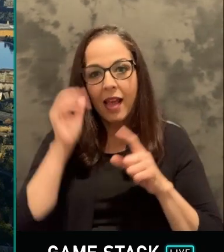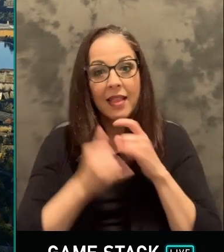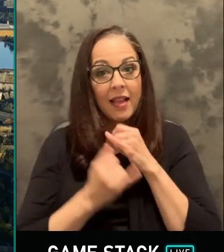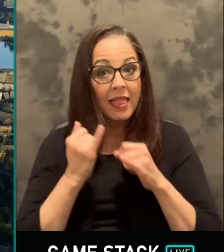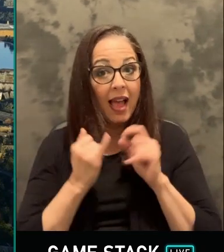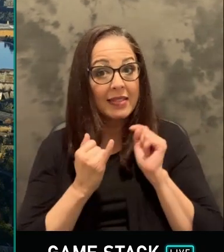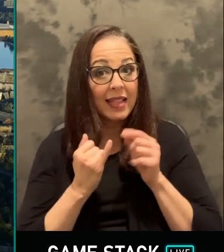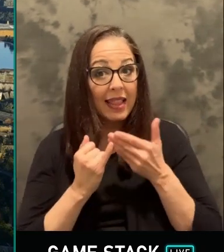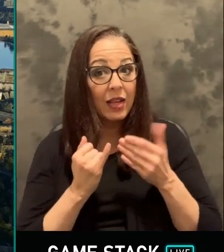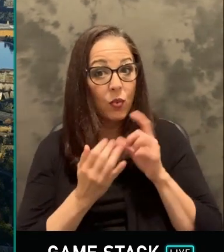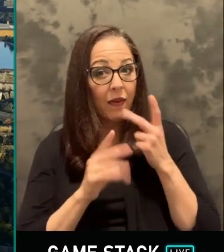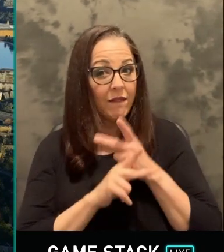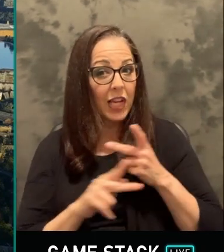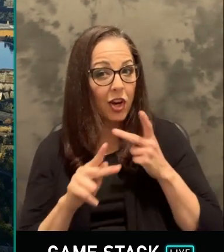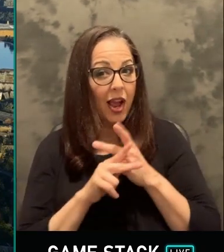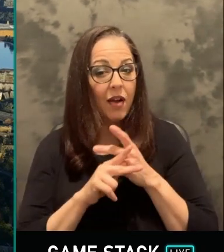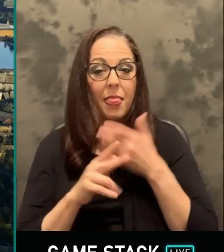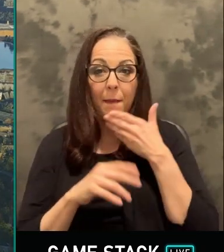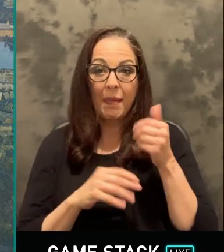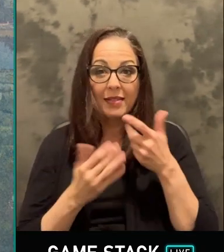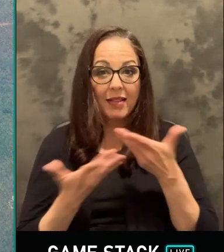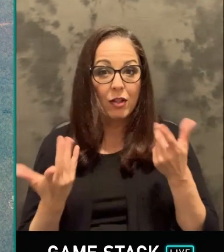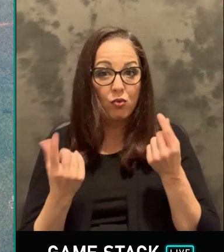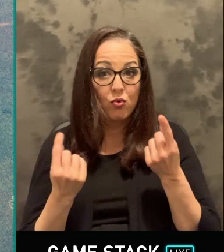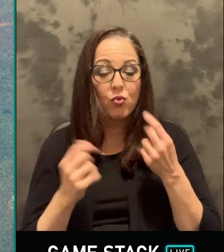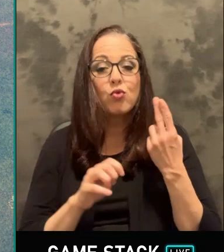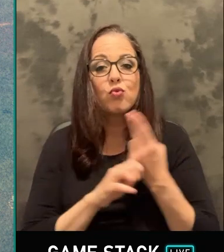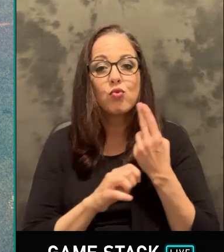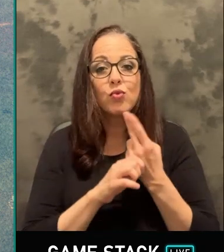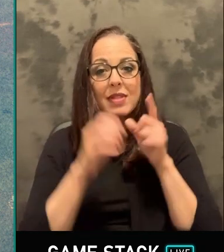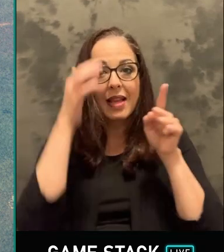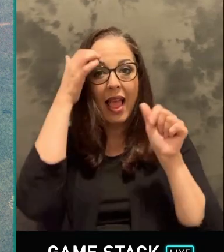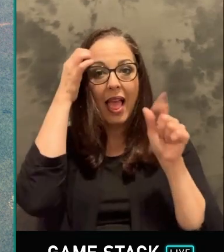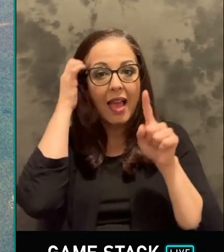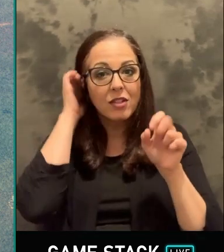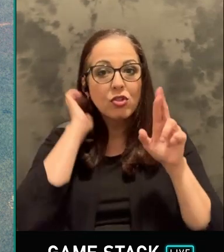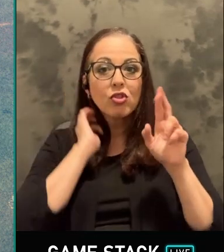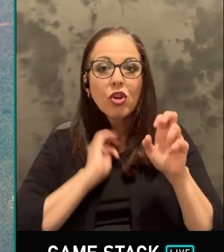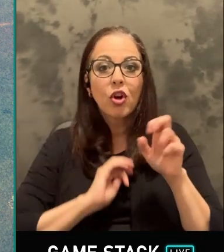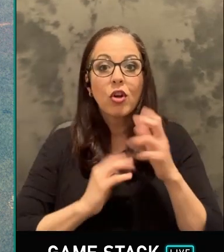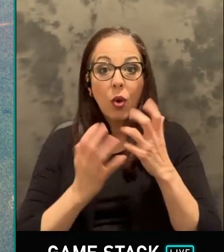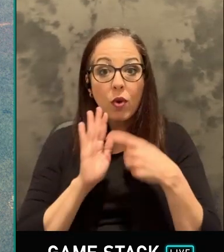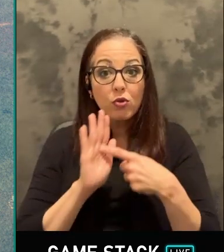doing so was by using Azure. So, I would like to show you some samples of